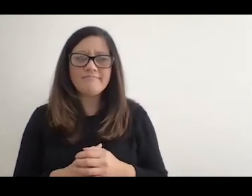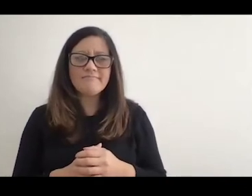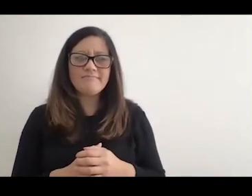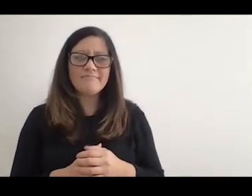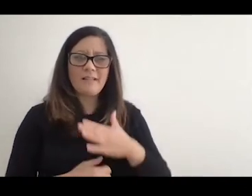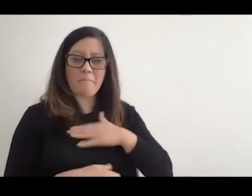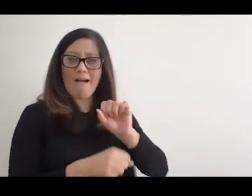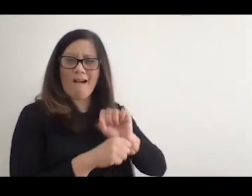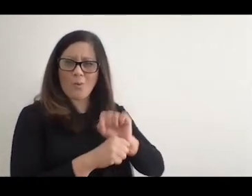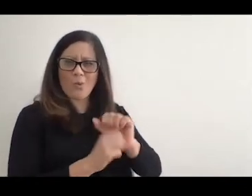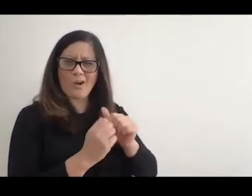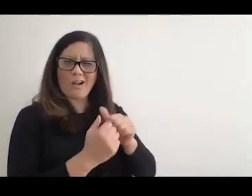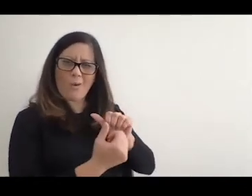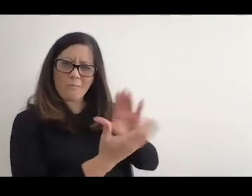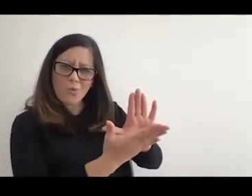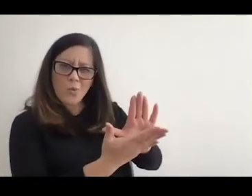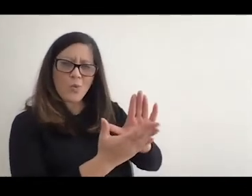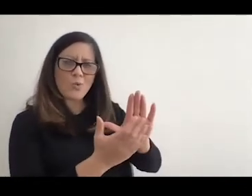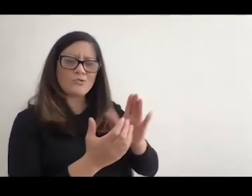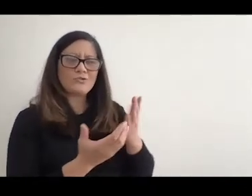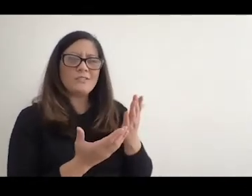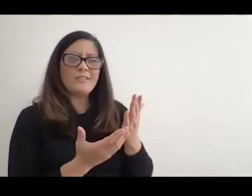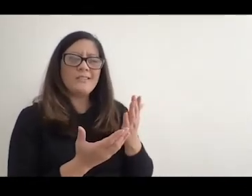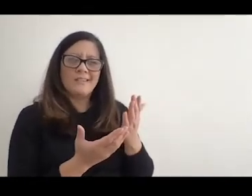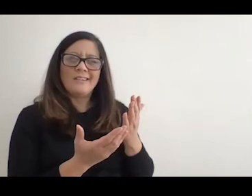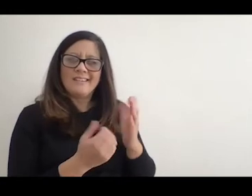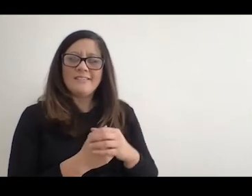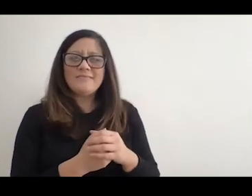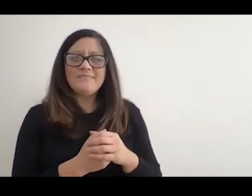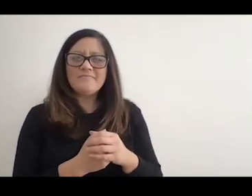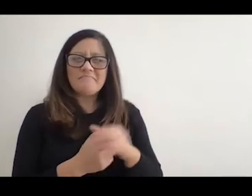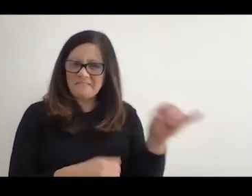to my work as a disability fashion stylist, Interestingly enough.